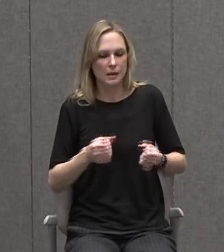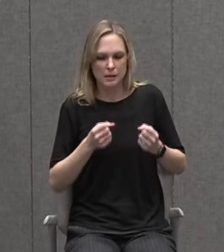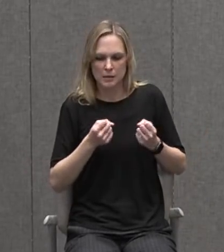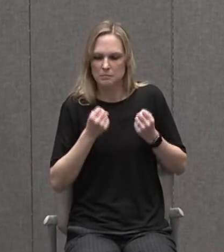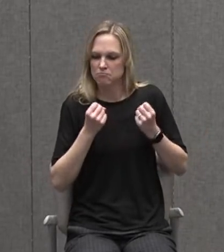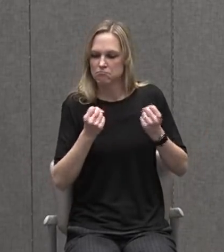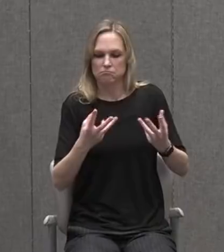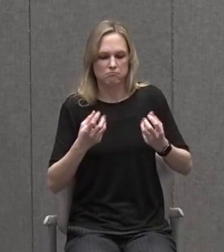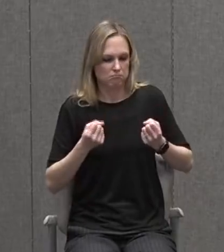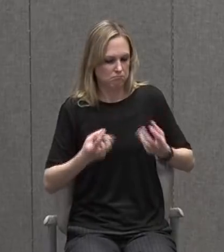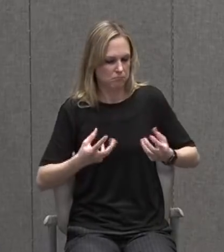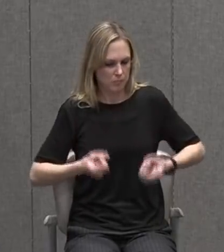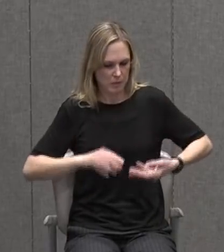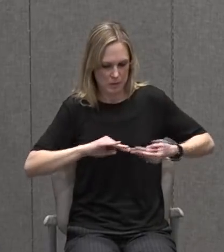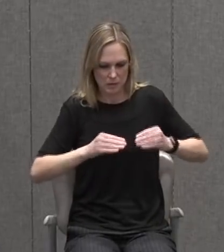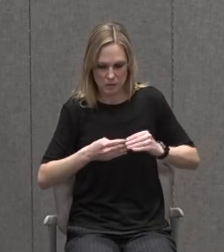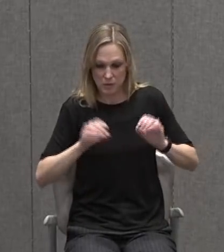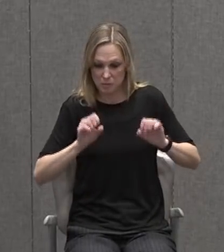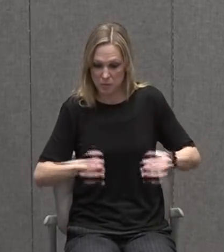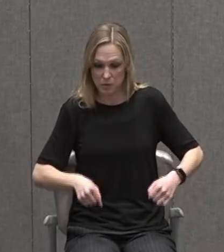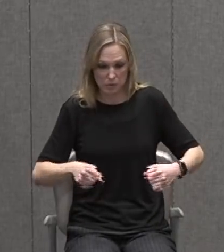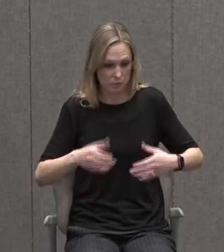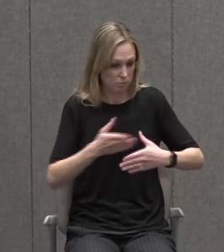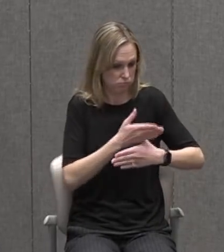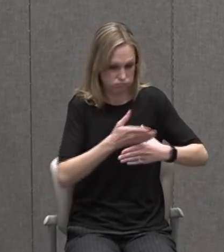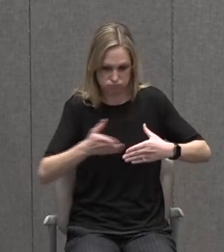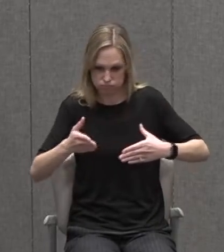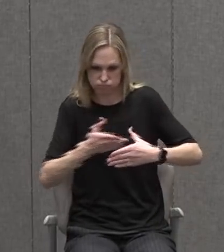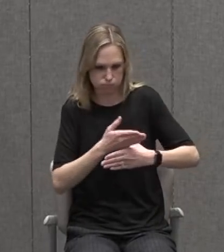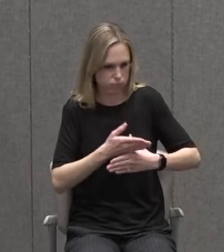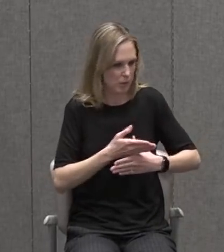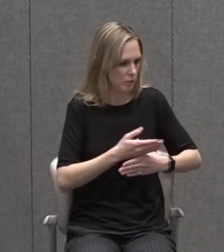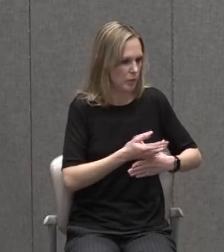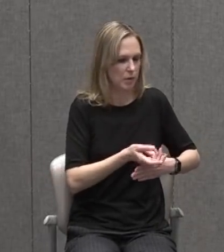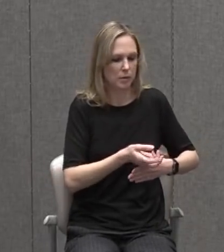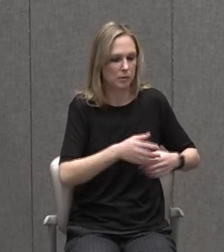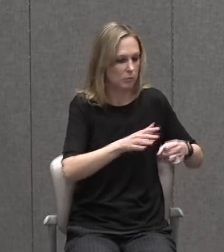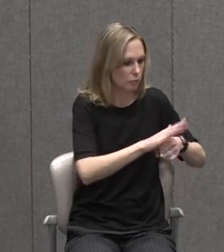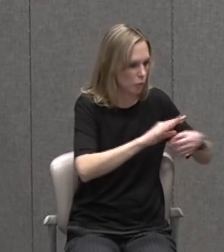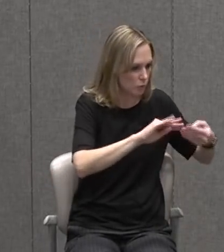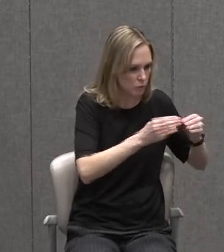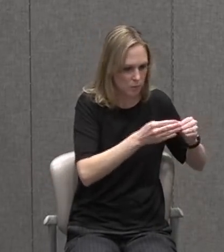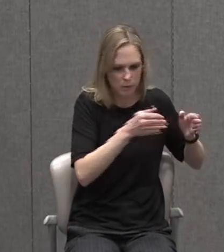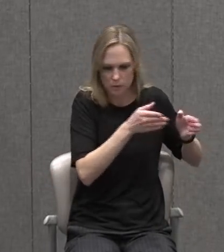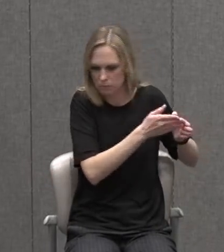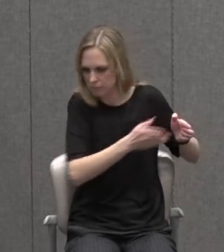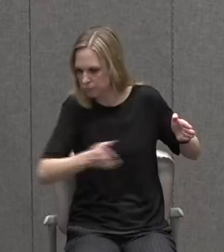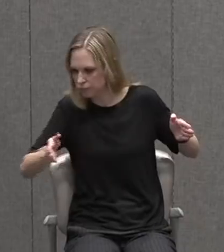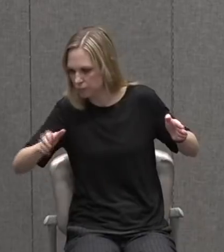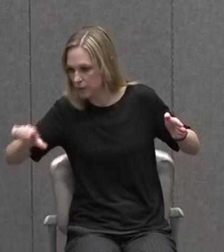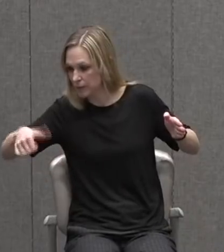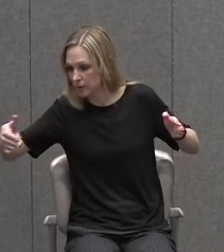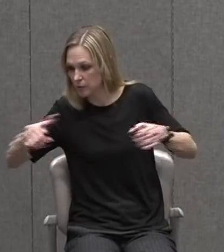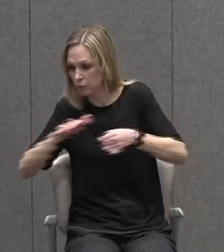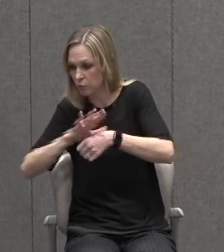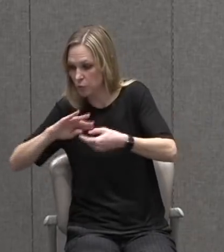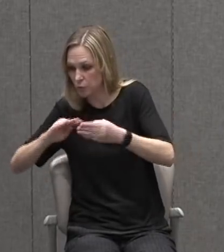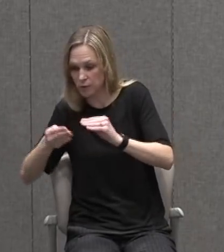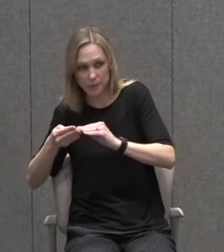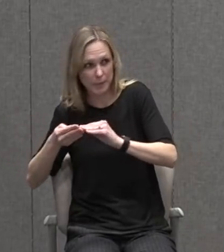that could be between two whole numbers, those are numbers that are, smaller than that 39